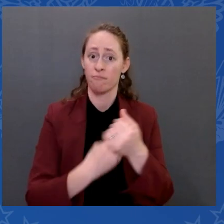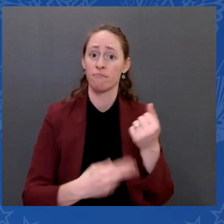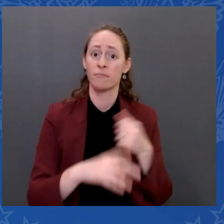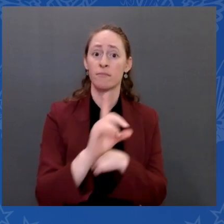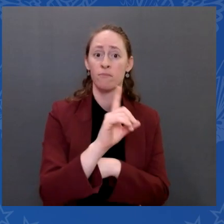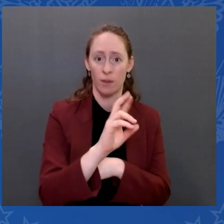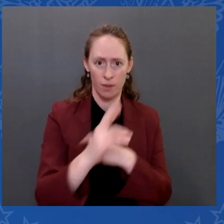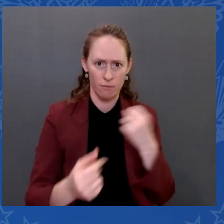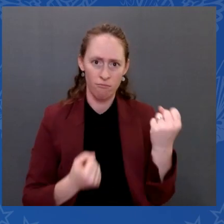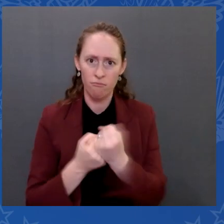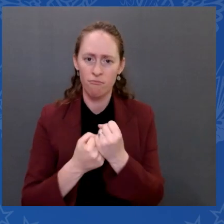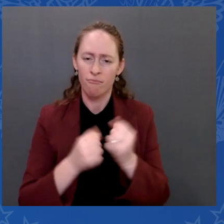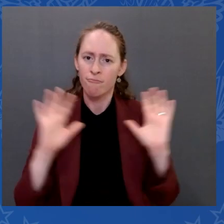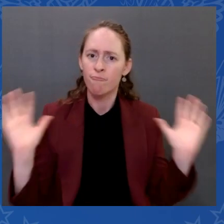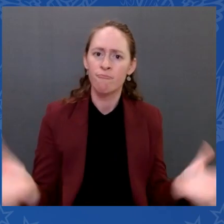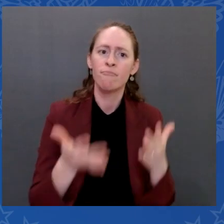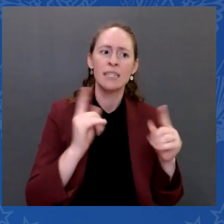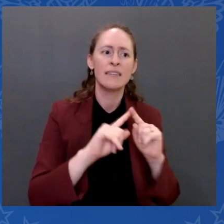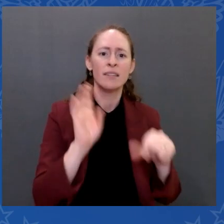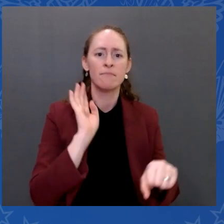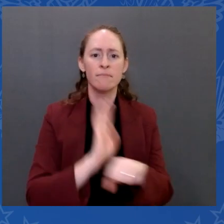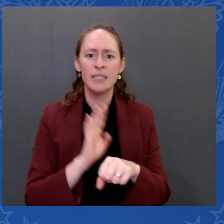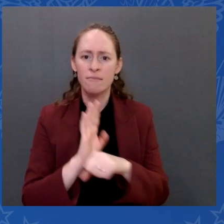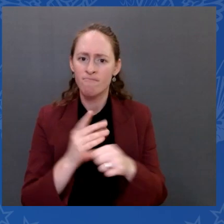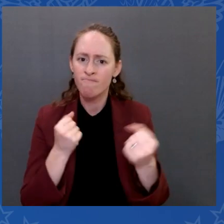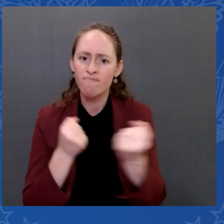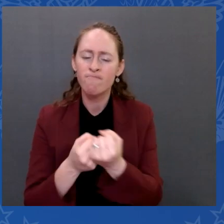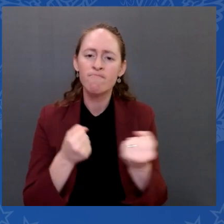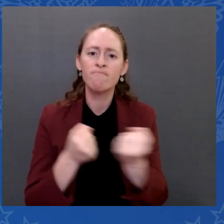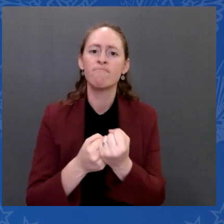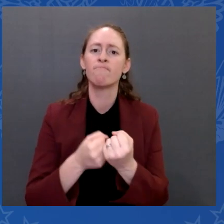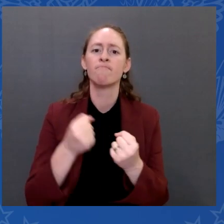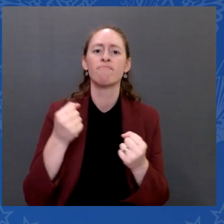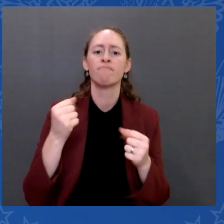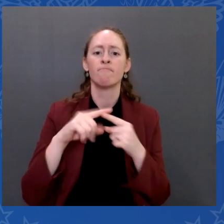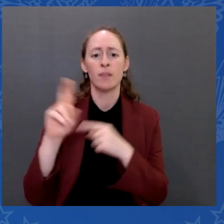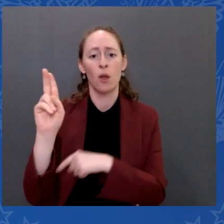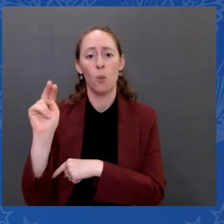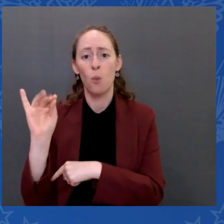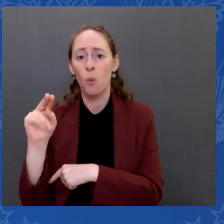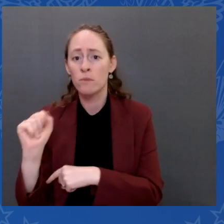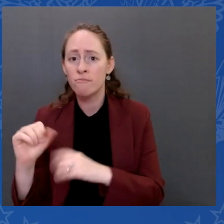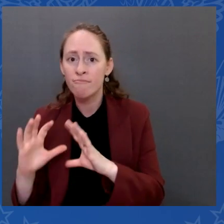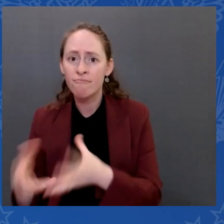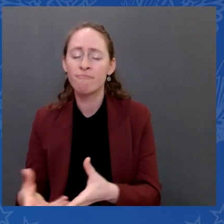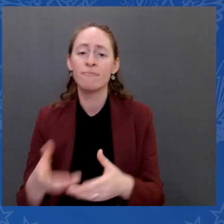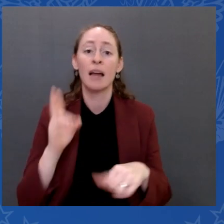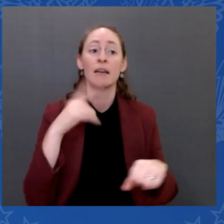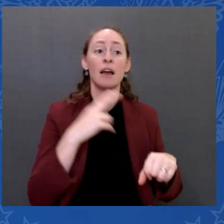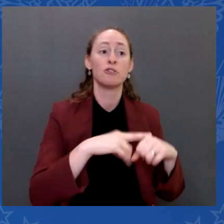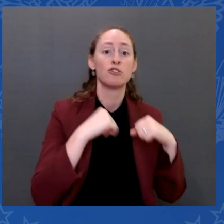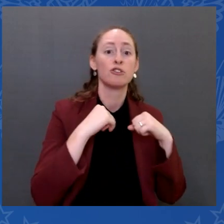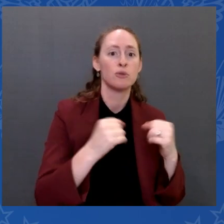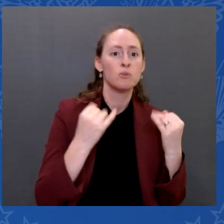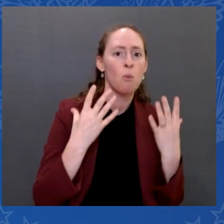security community across the board, and there is support from the American people to pass this legislation now and meet this moment